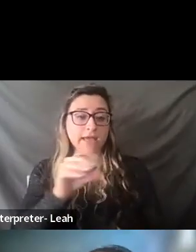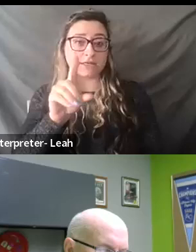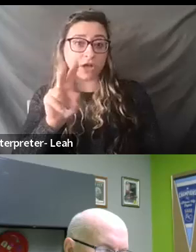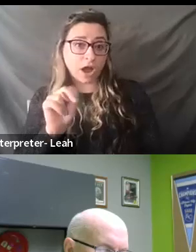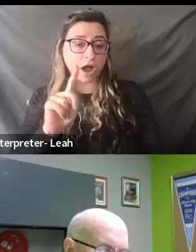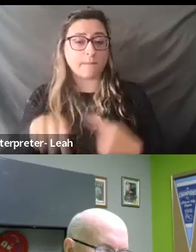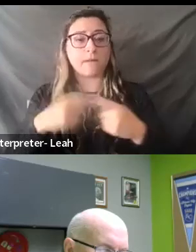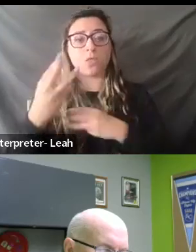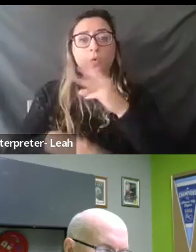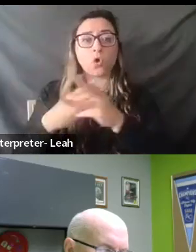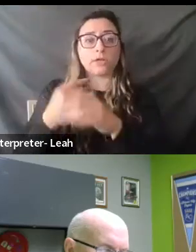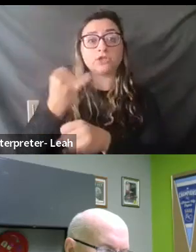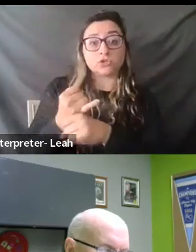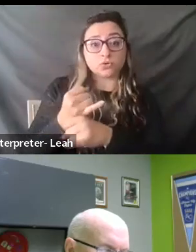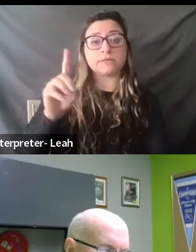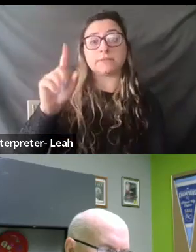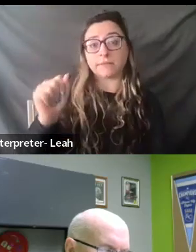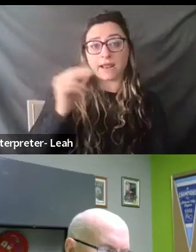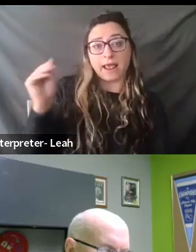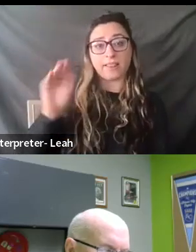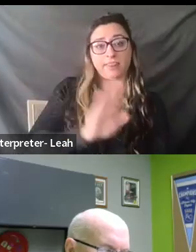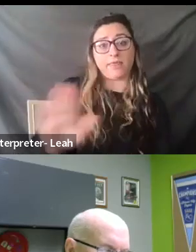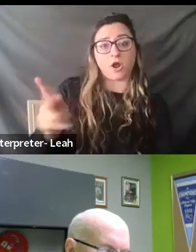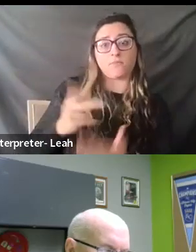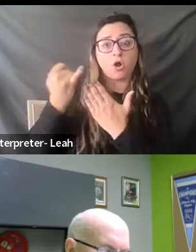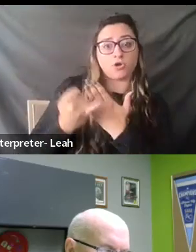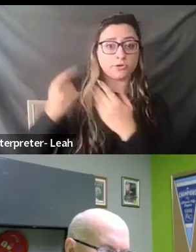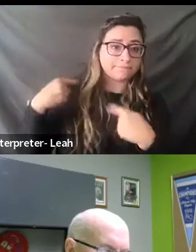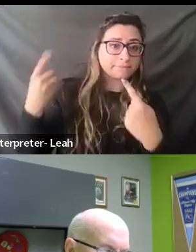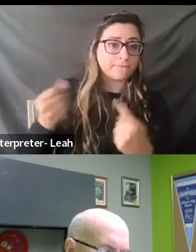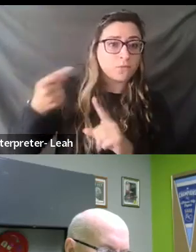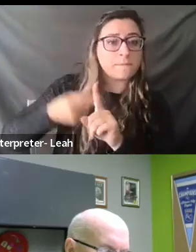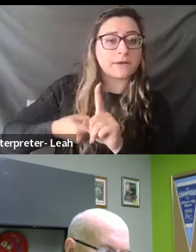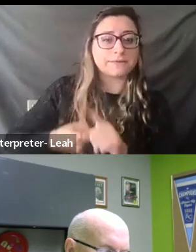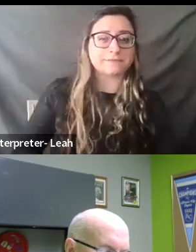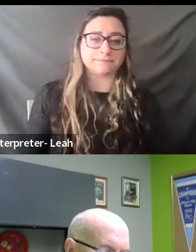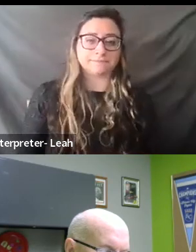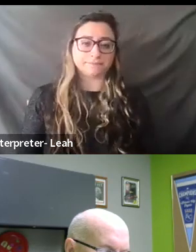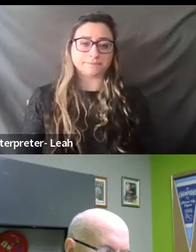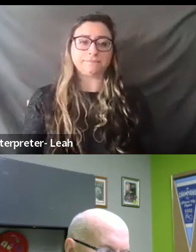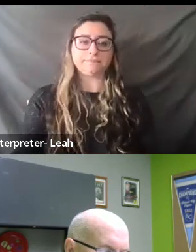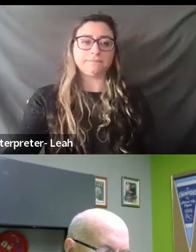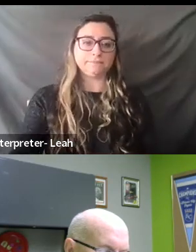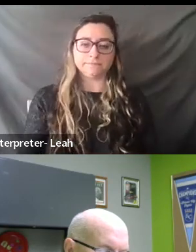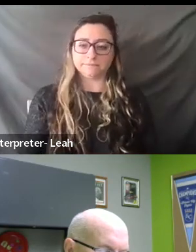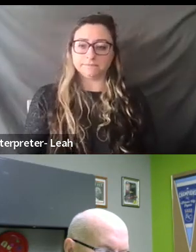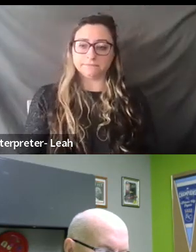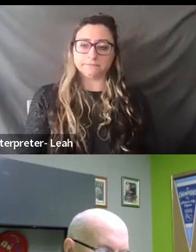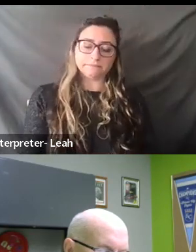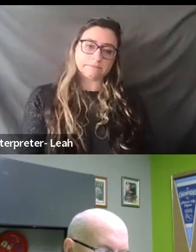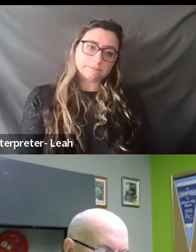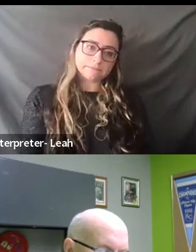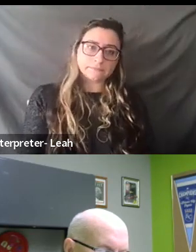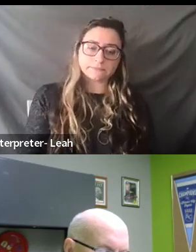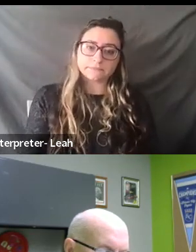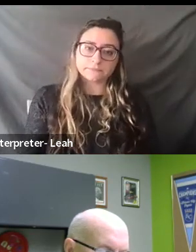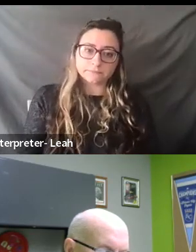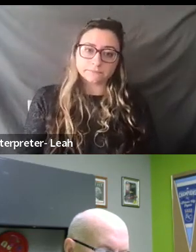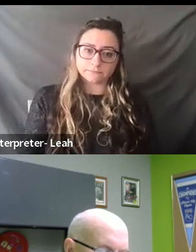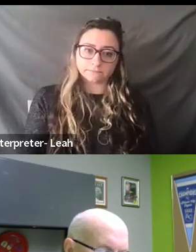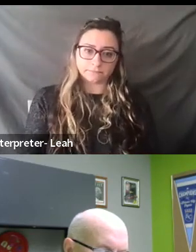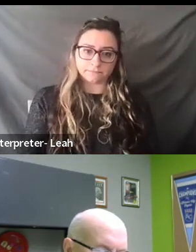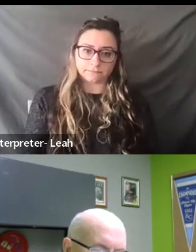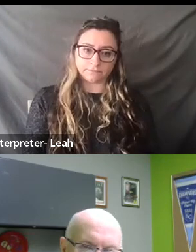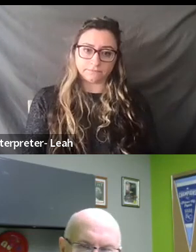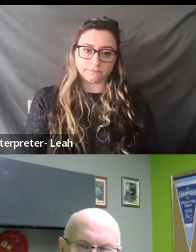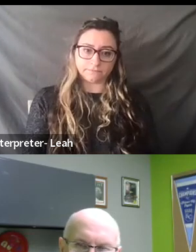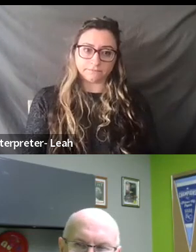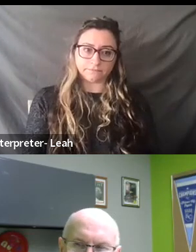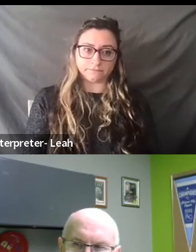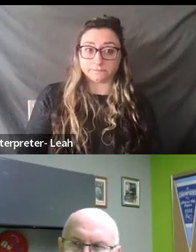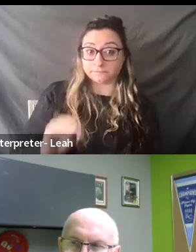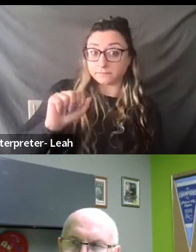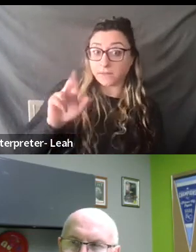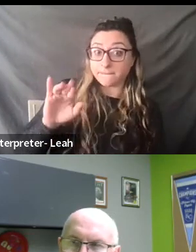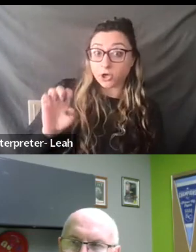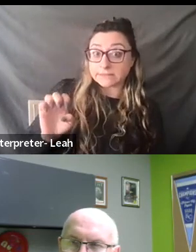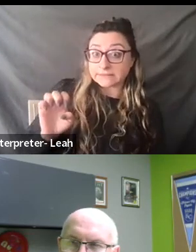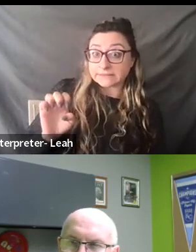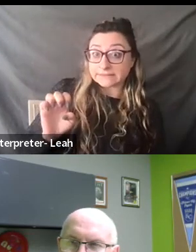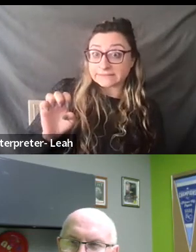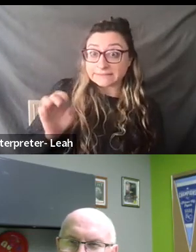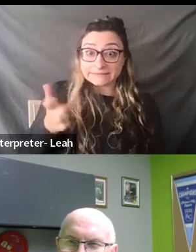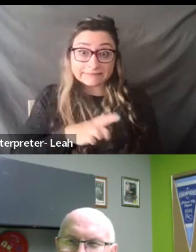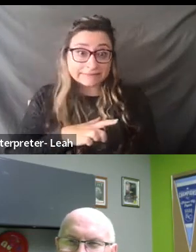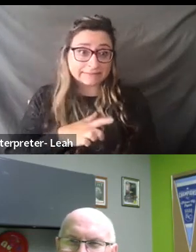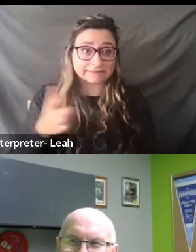I think it's a good overview to add to what Elissa mentioned.